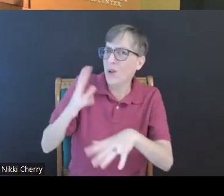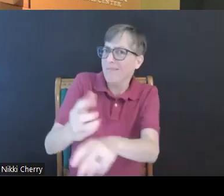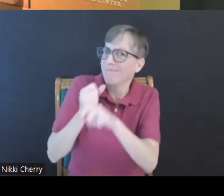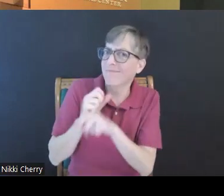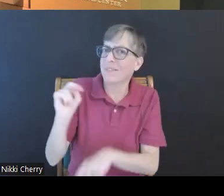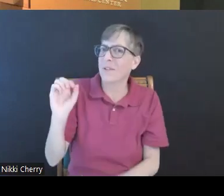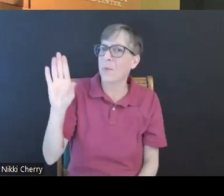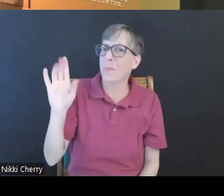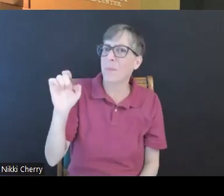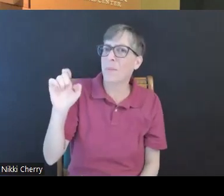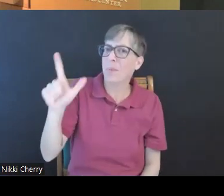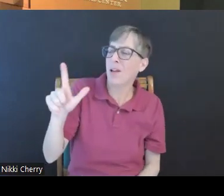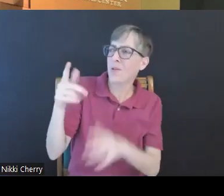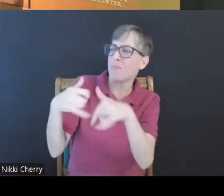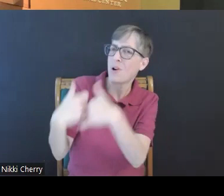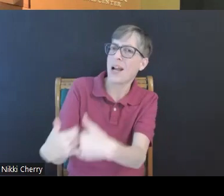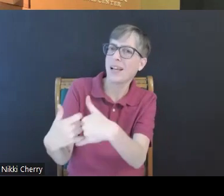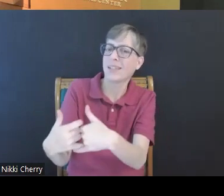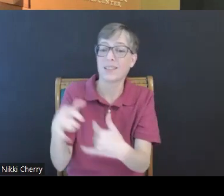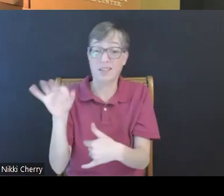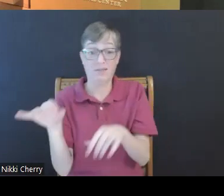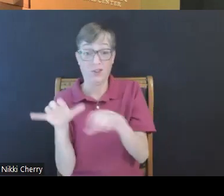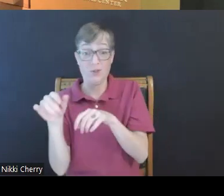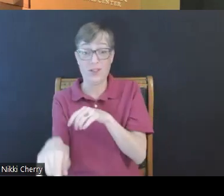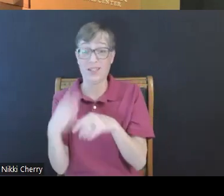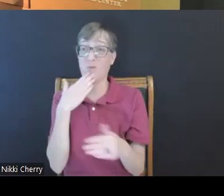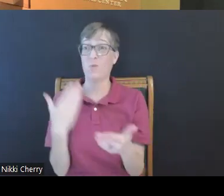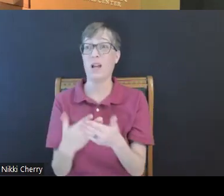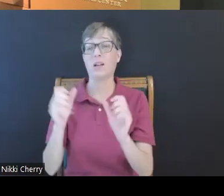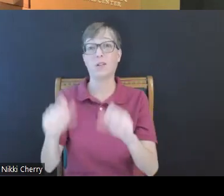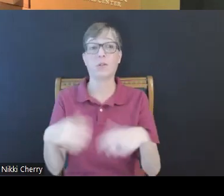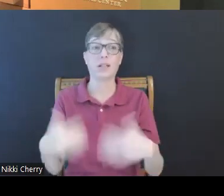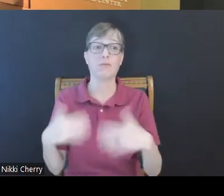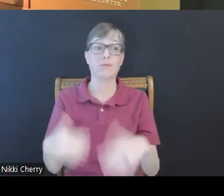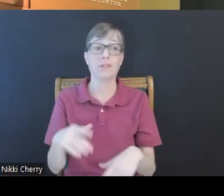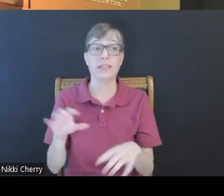a big impact uh with a collaborative model like this uh the other thing we learned is this is not